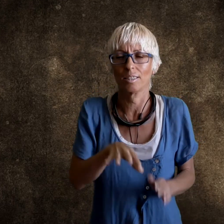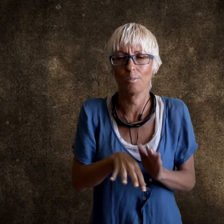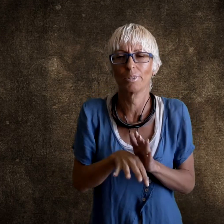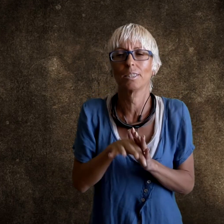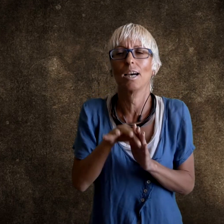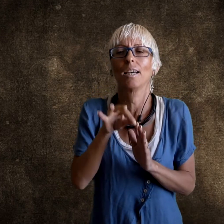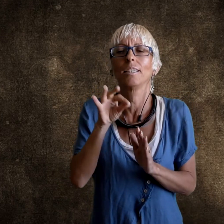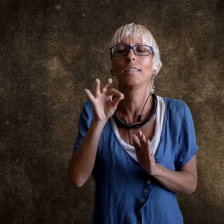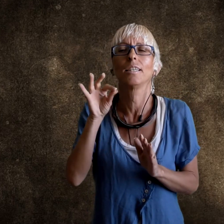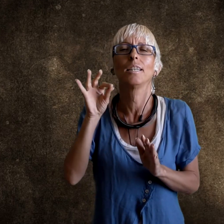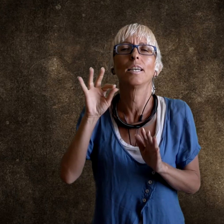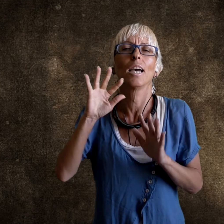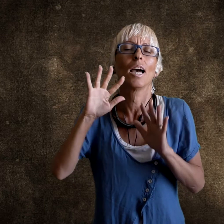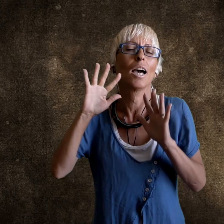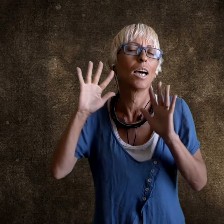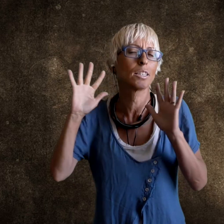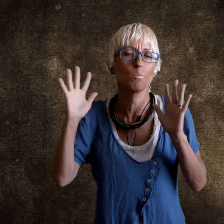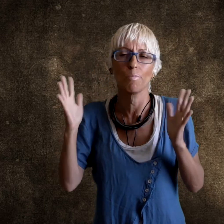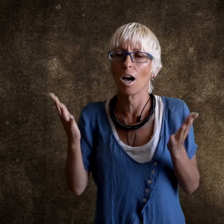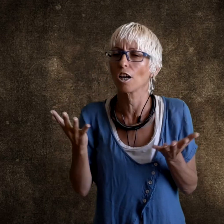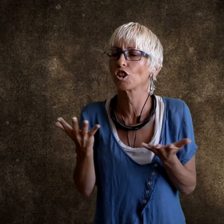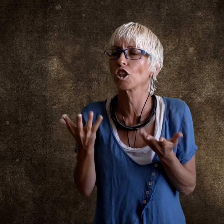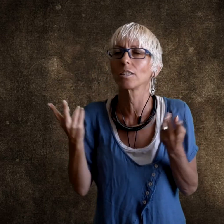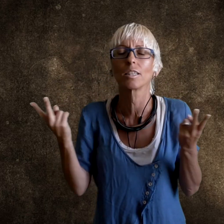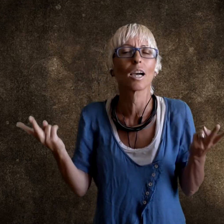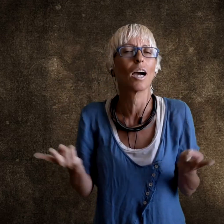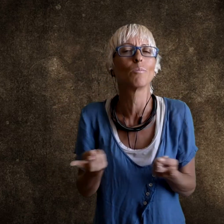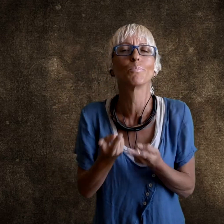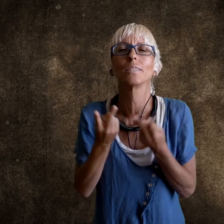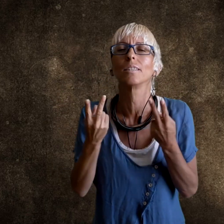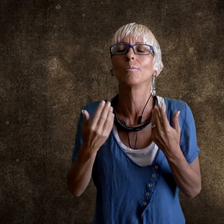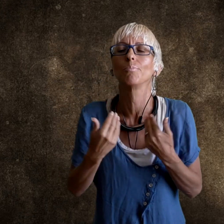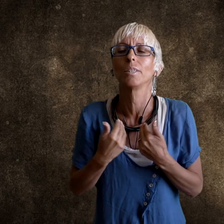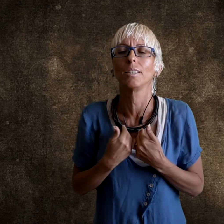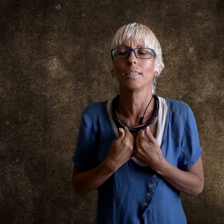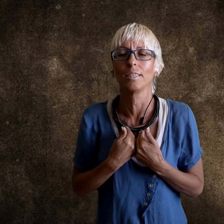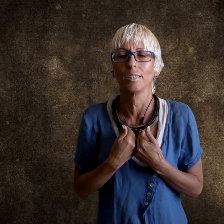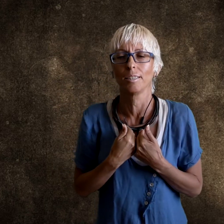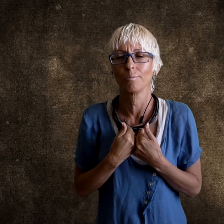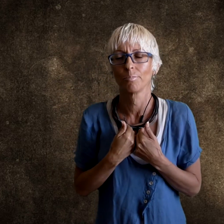you will find all what you looking for me